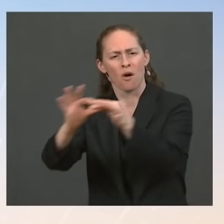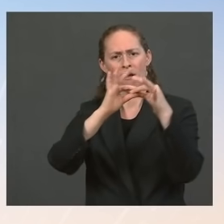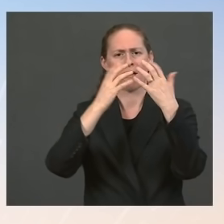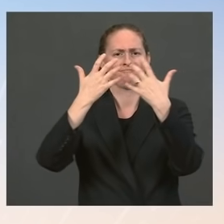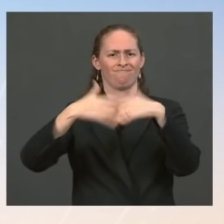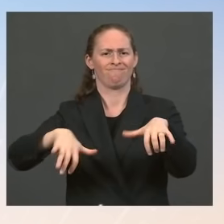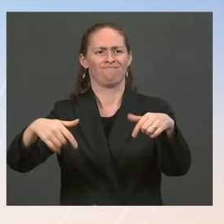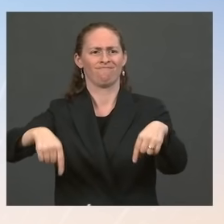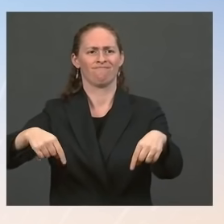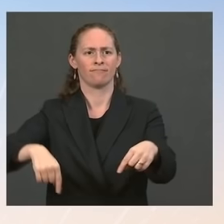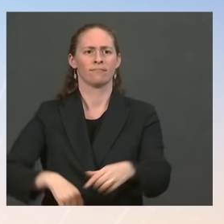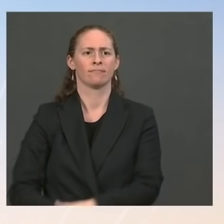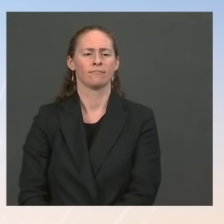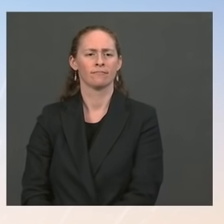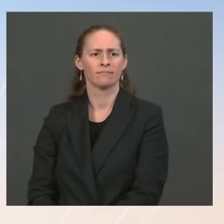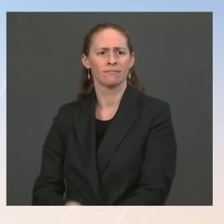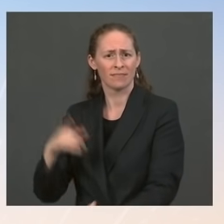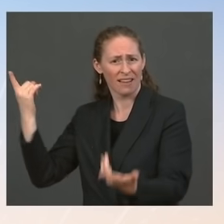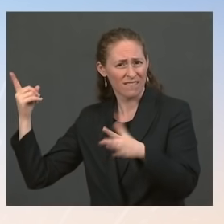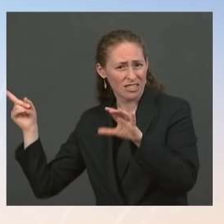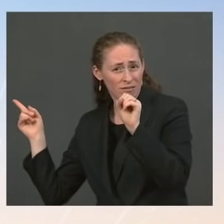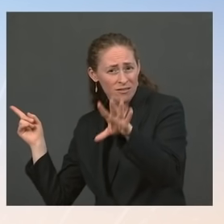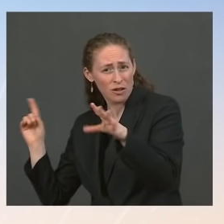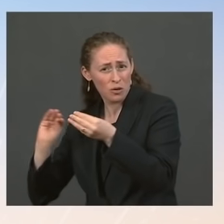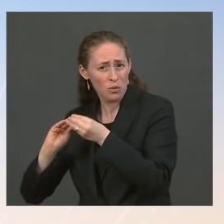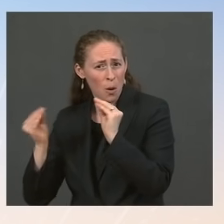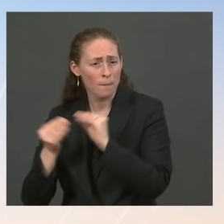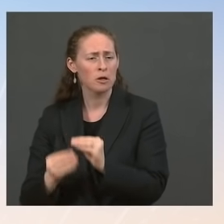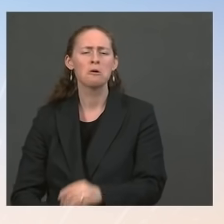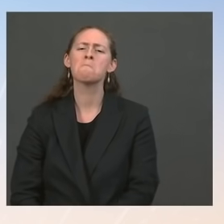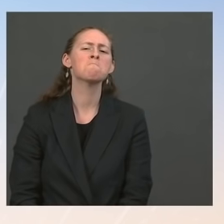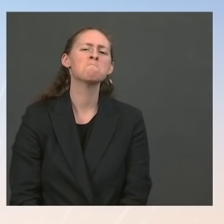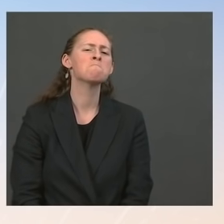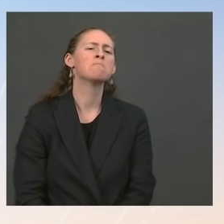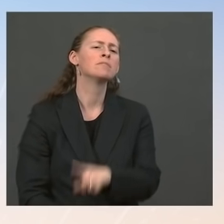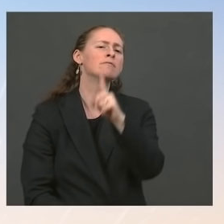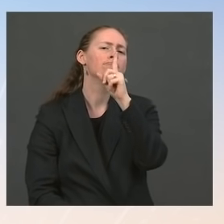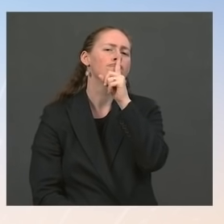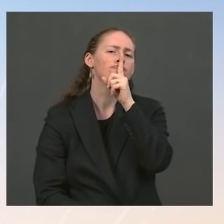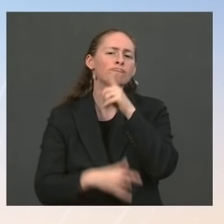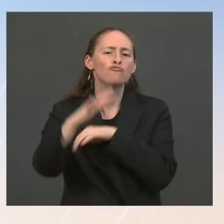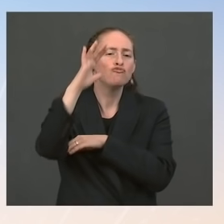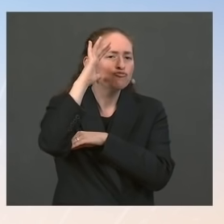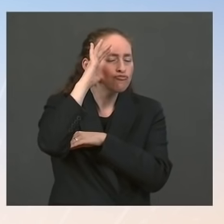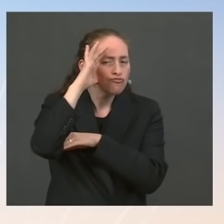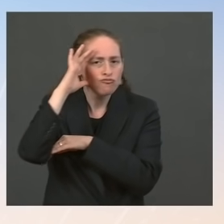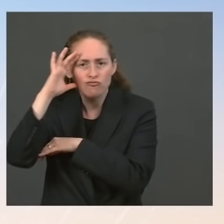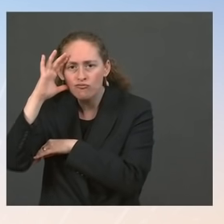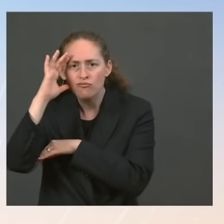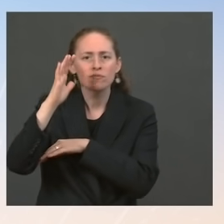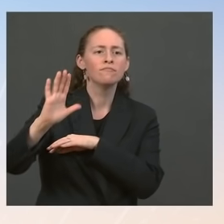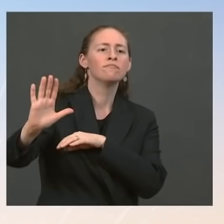Ms. Psaki: No, I wouldn't say that. I would say he is hearing from a range of members on what they're comfortable with. That's part of the discussions right now.